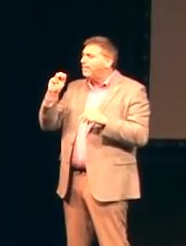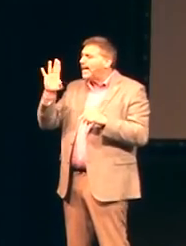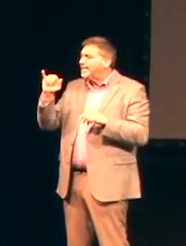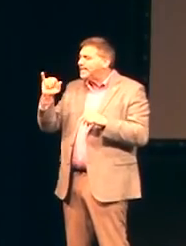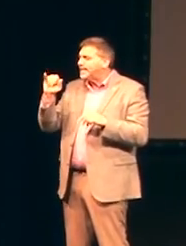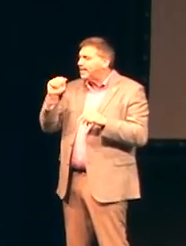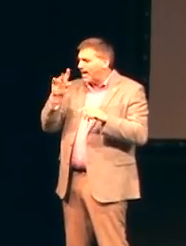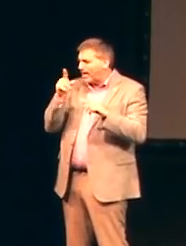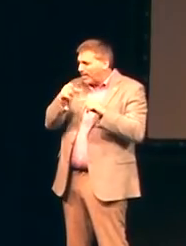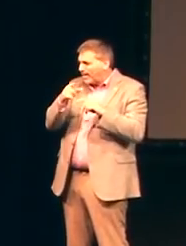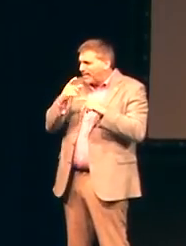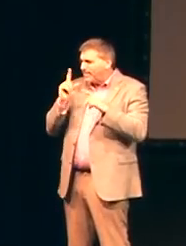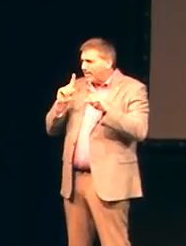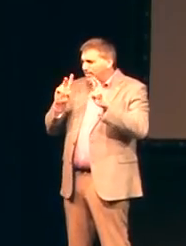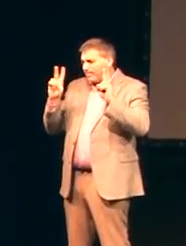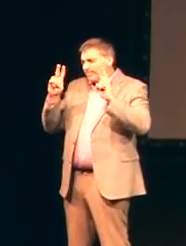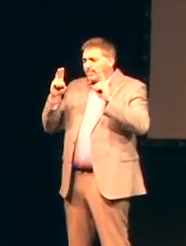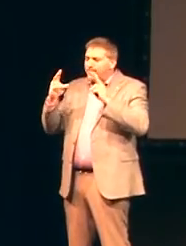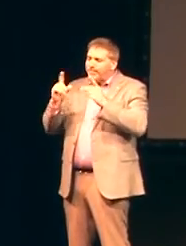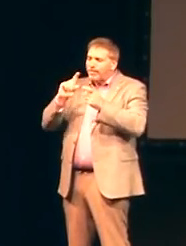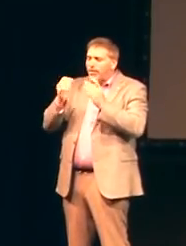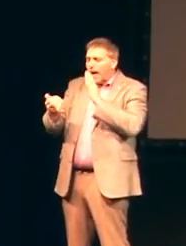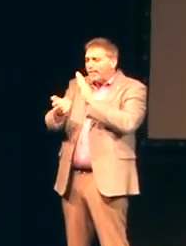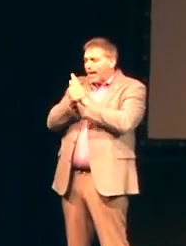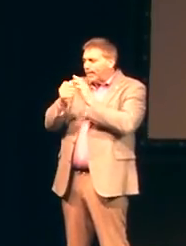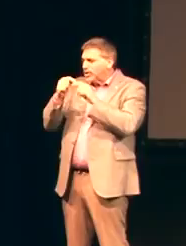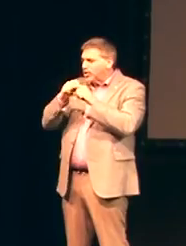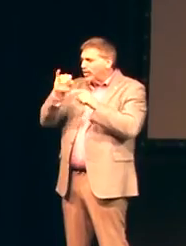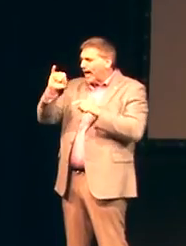the Alice Cogswell (sounds like) Act, it's an